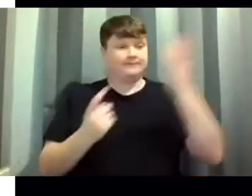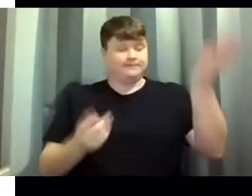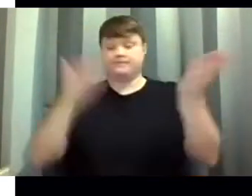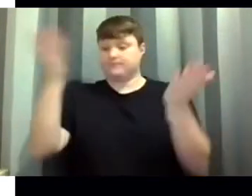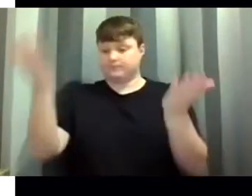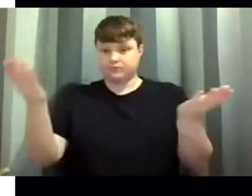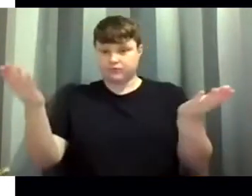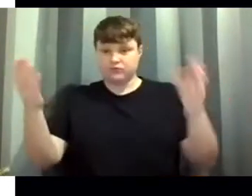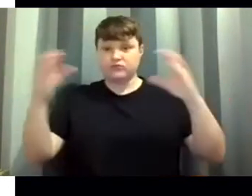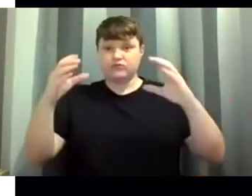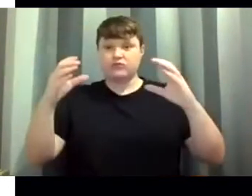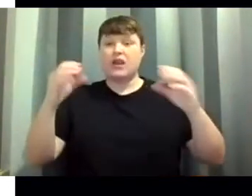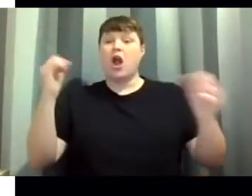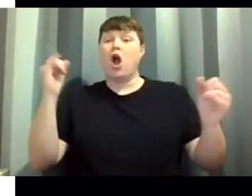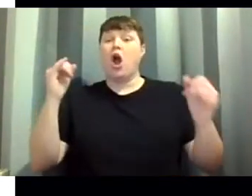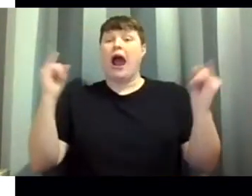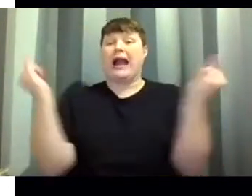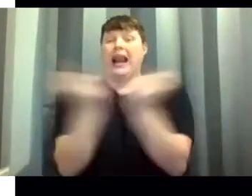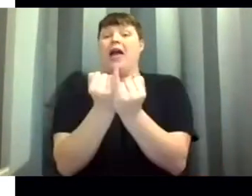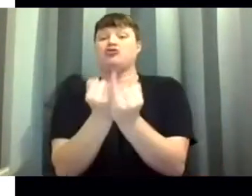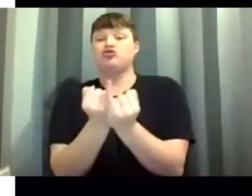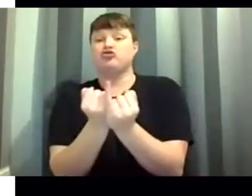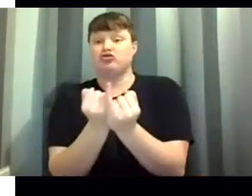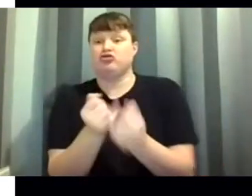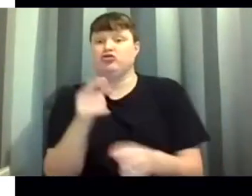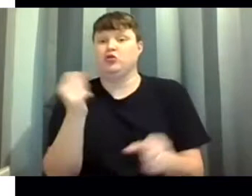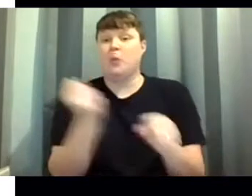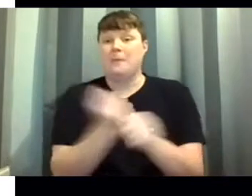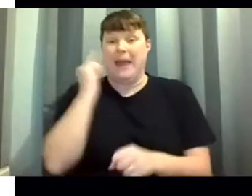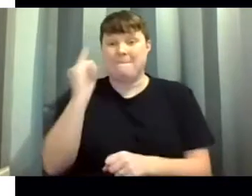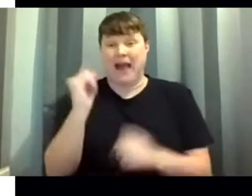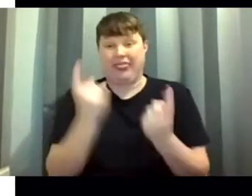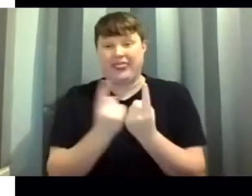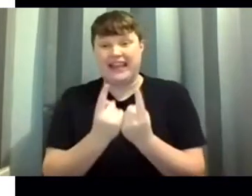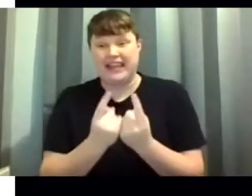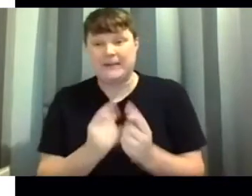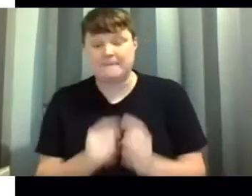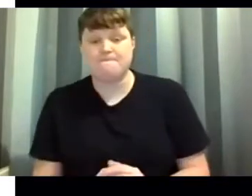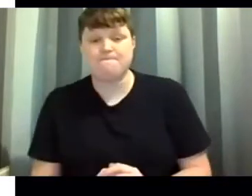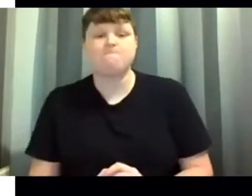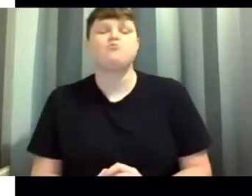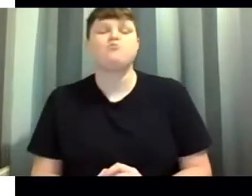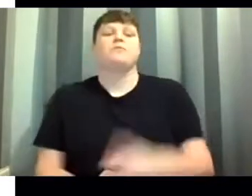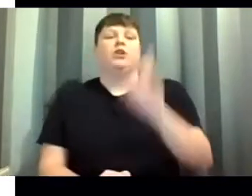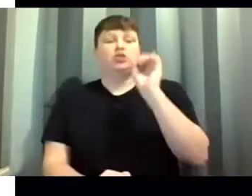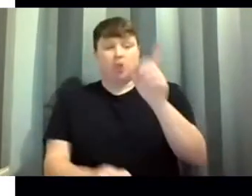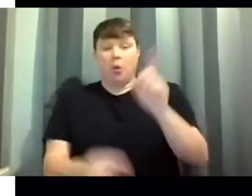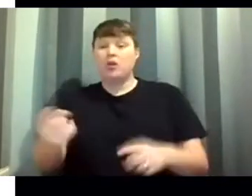badly. It's not good. Fortunately, the solution's really simple: you can take